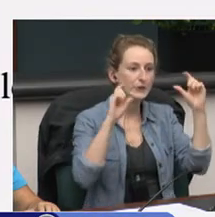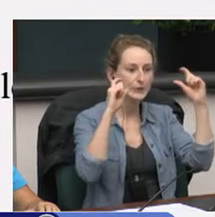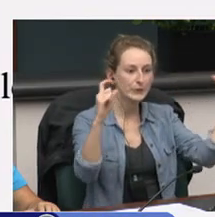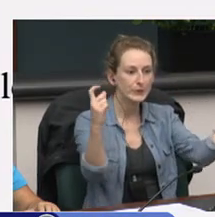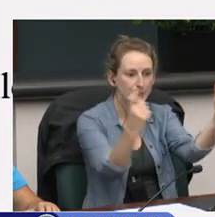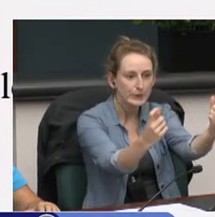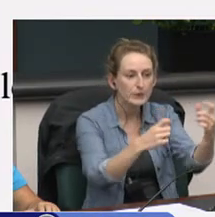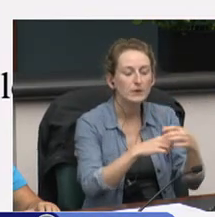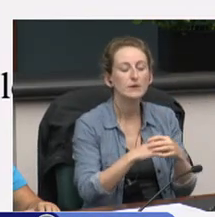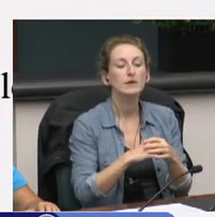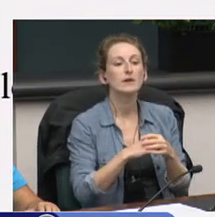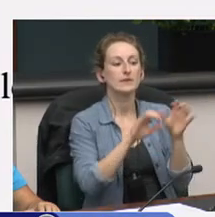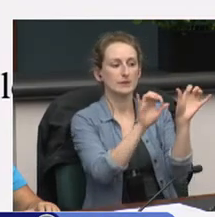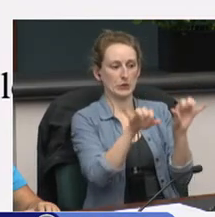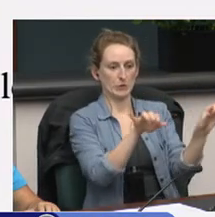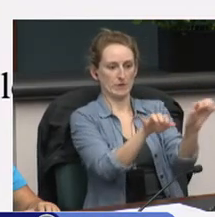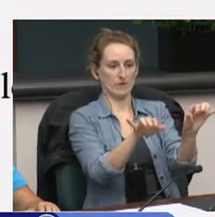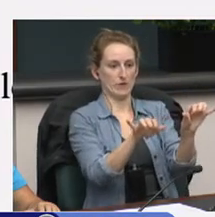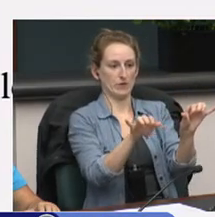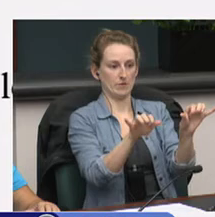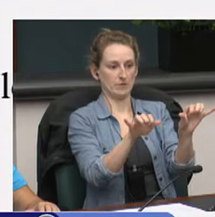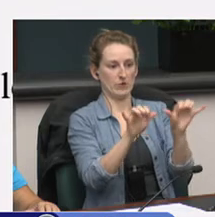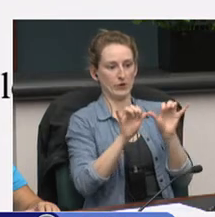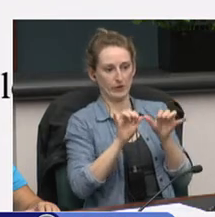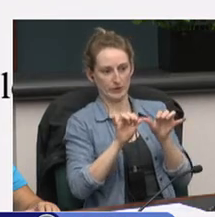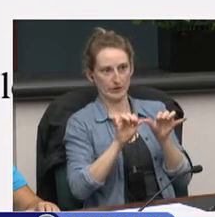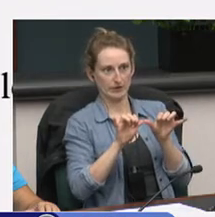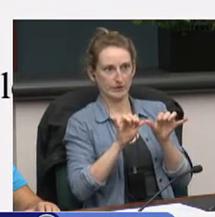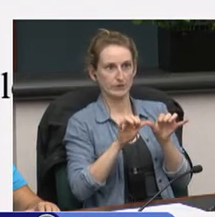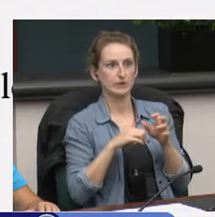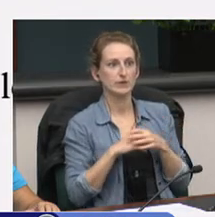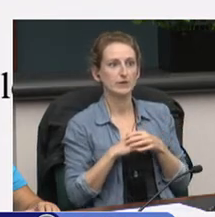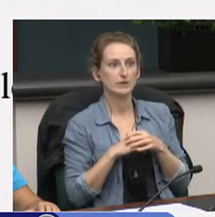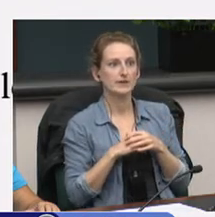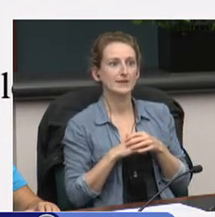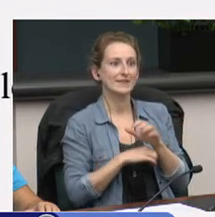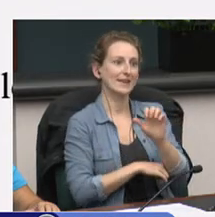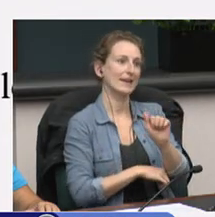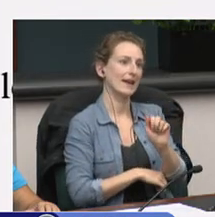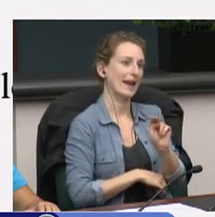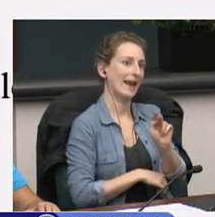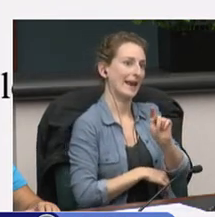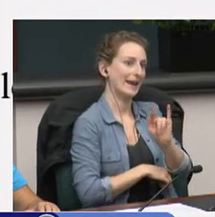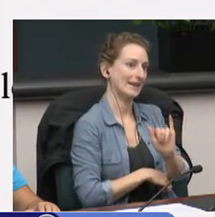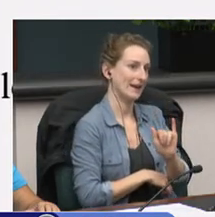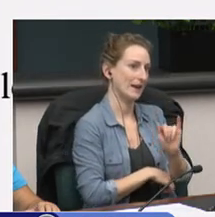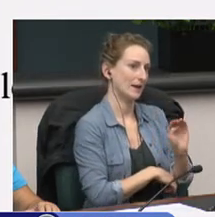architecture and an Taemin monotony standards identified some criteria for